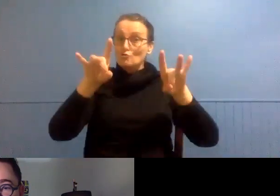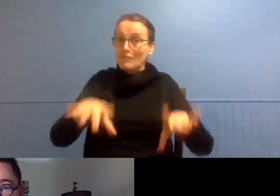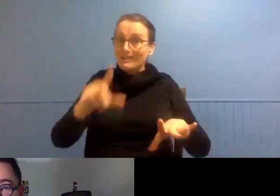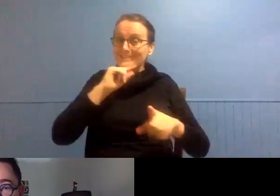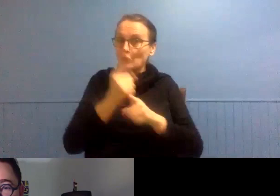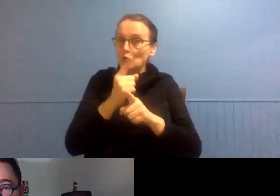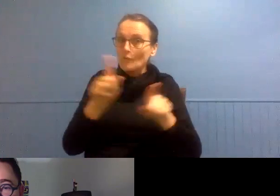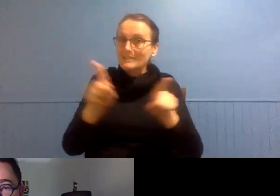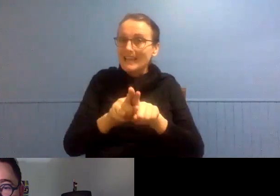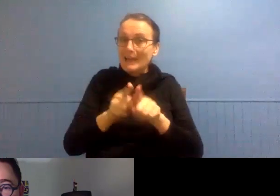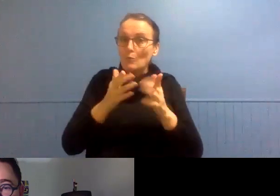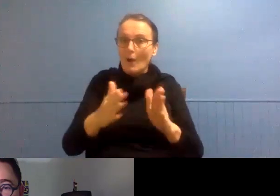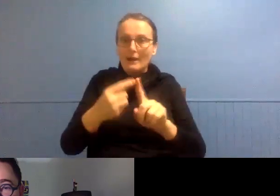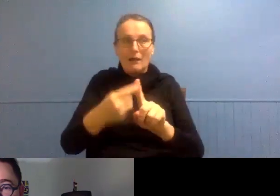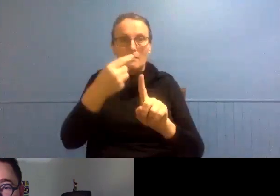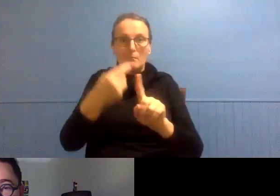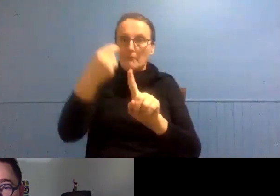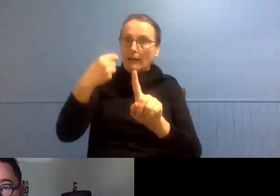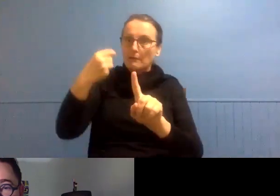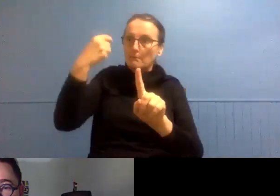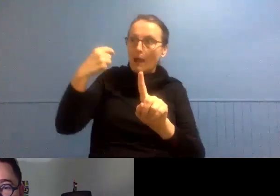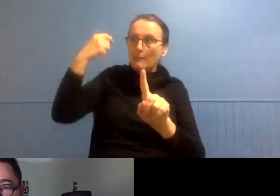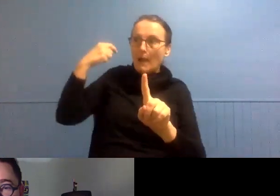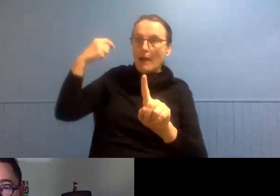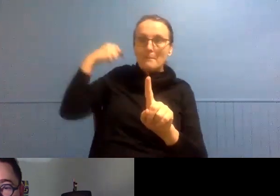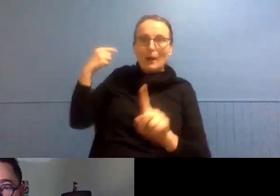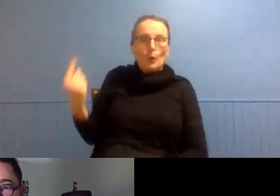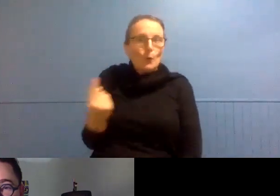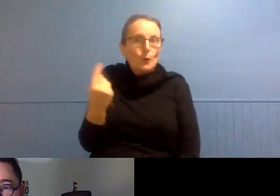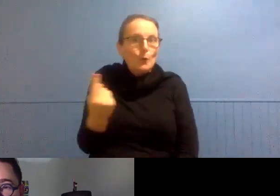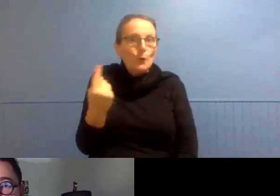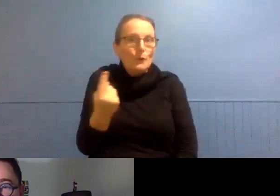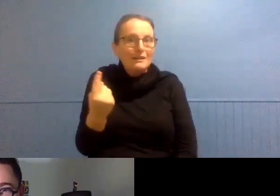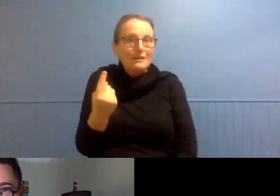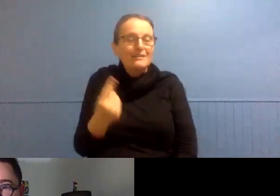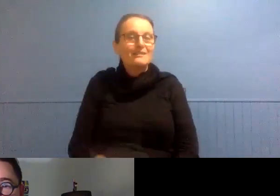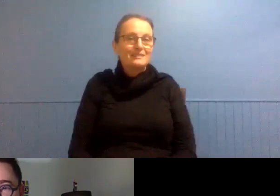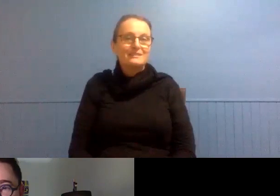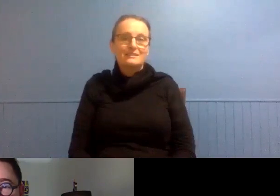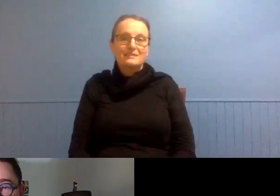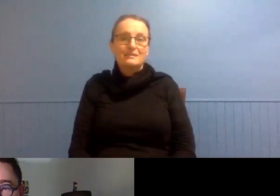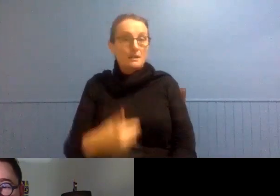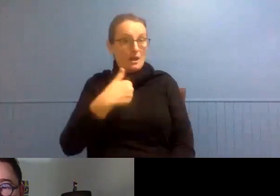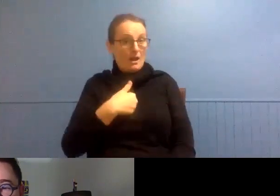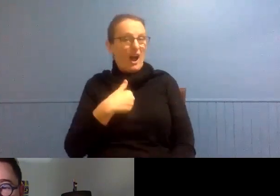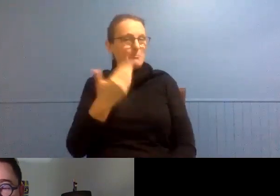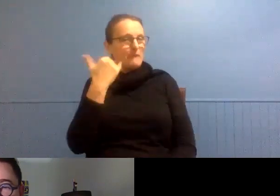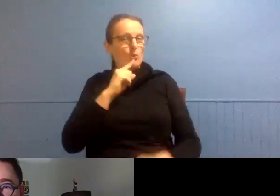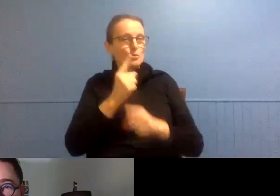their eight great ancestors. I have one from Scotland, I have one from